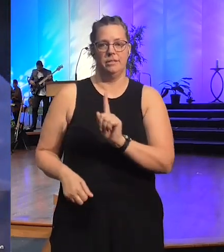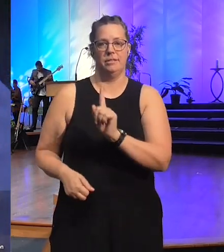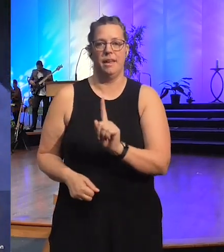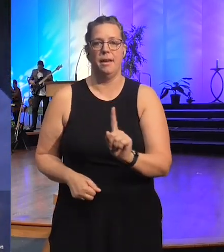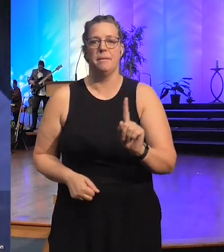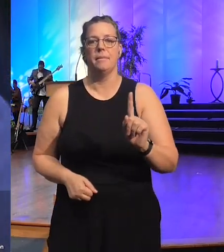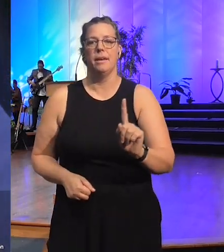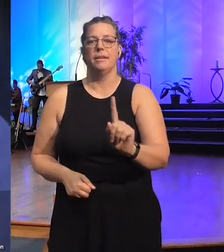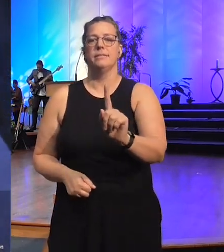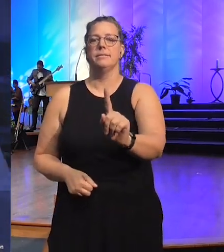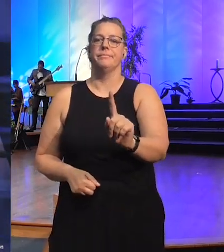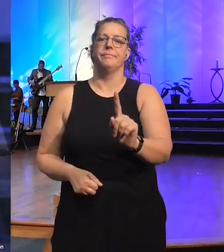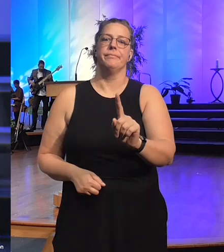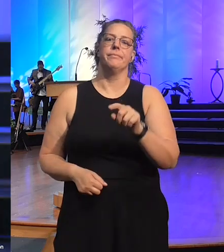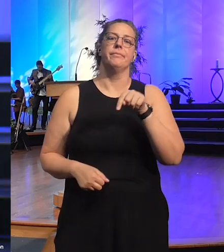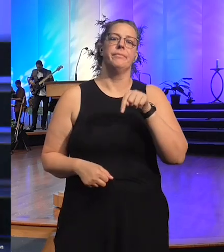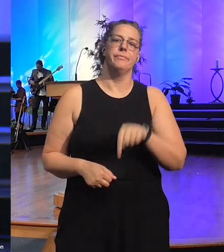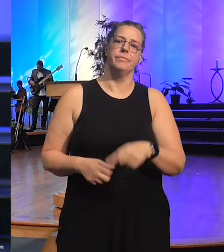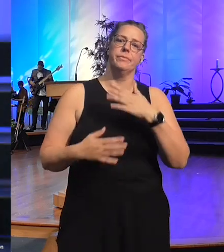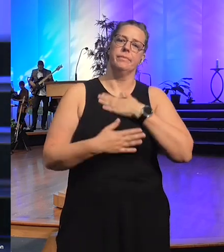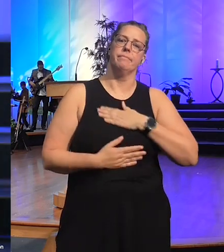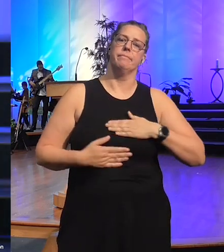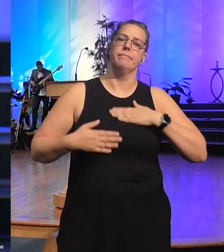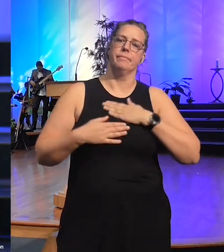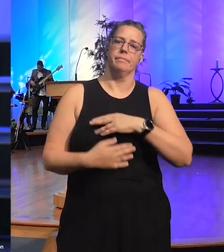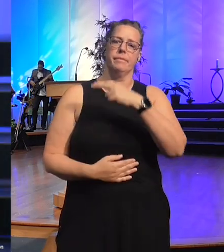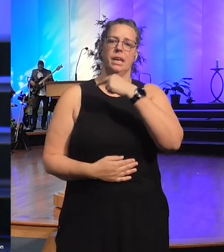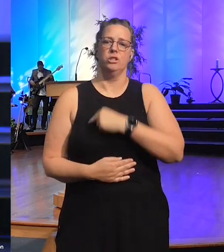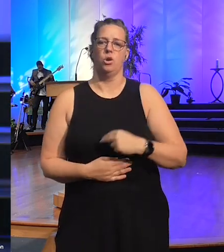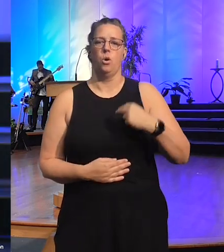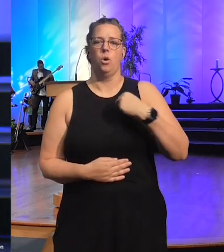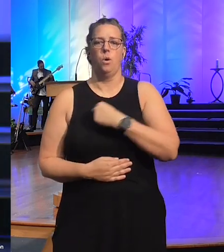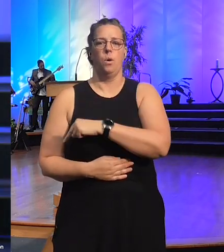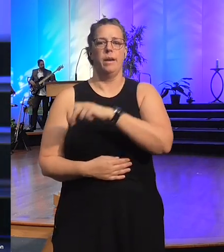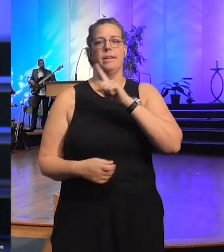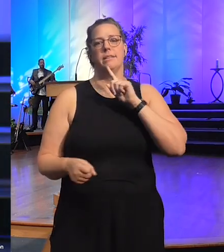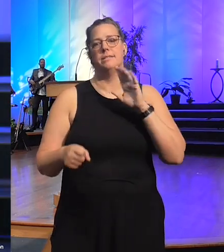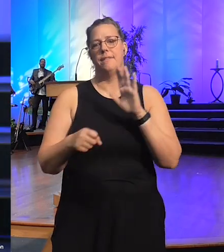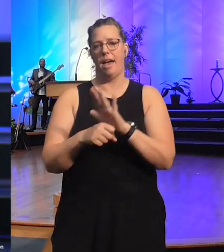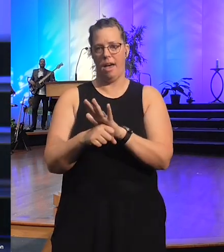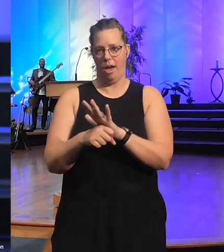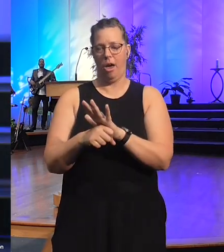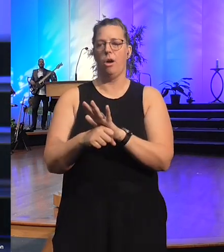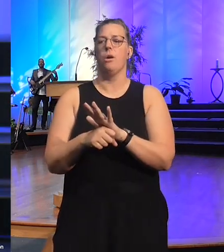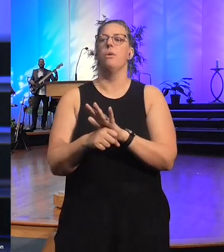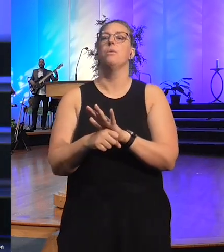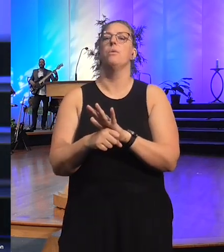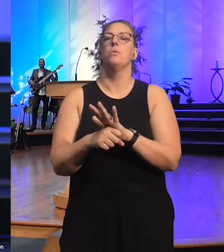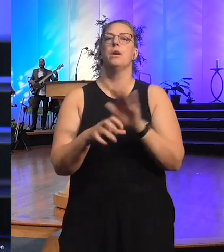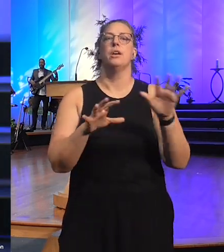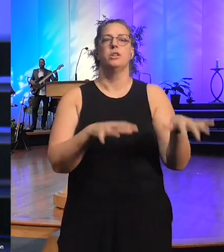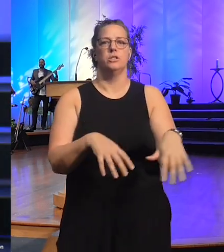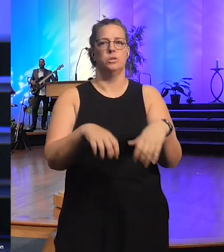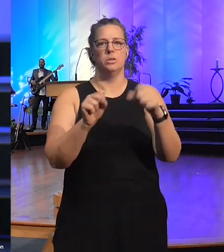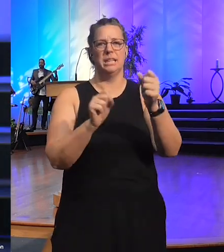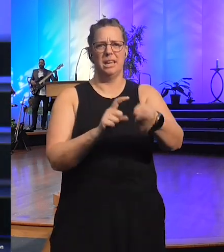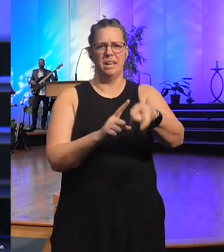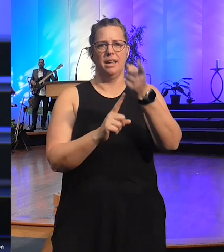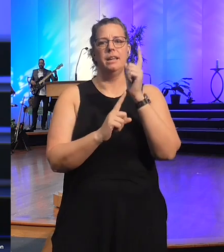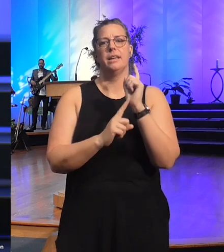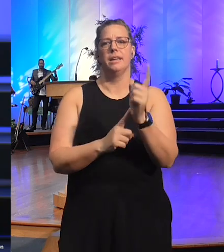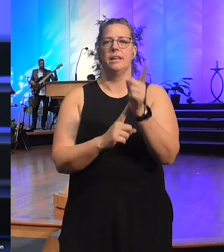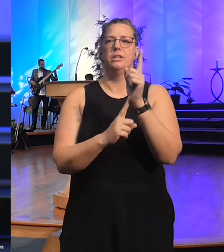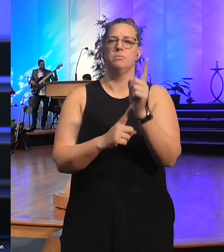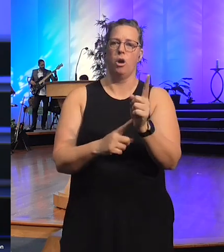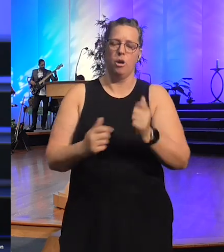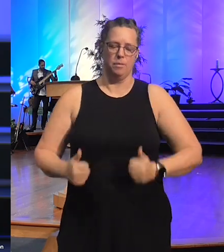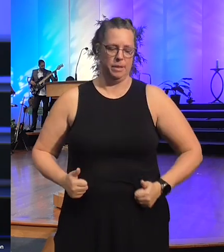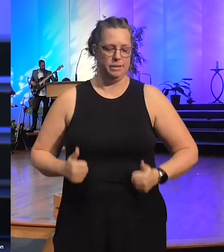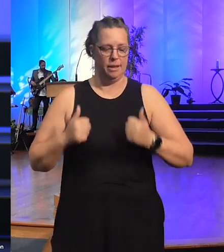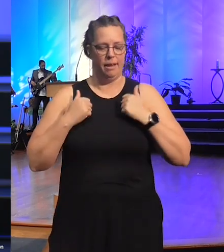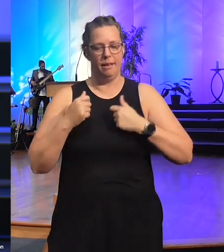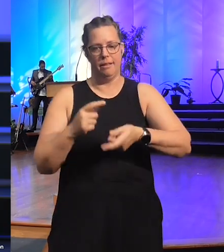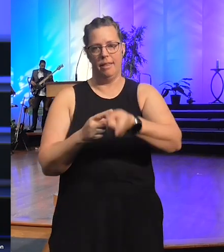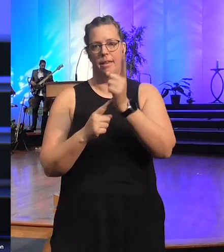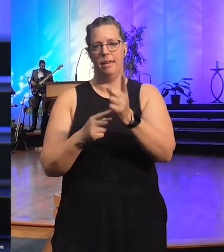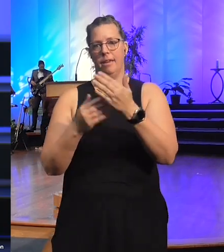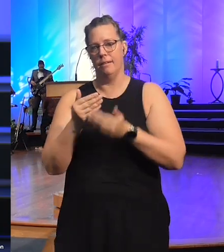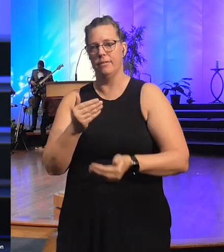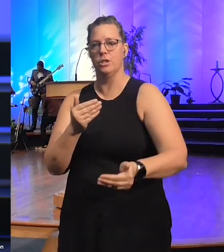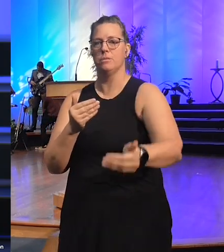step I take let this be my joyous B to take each moment and live each